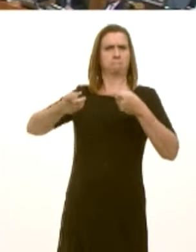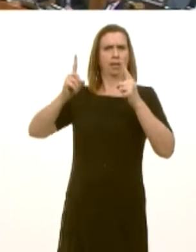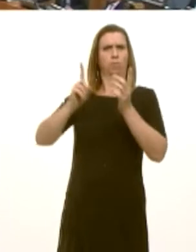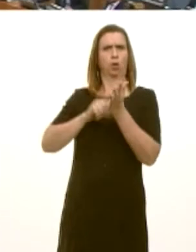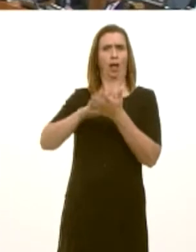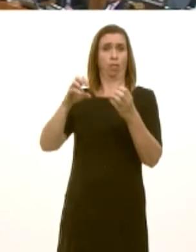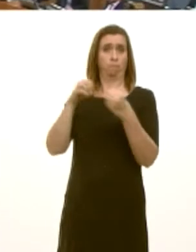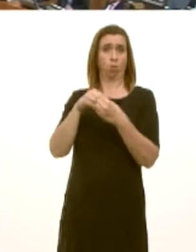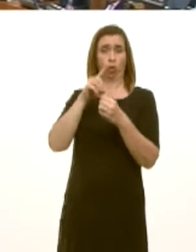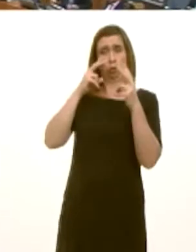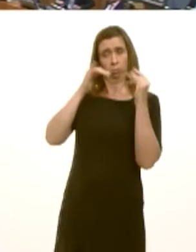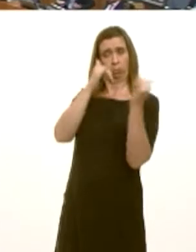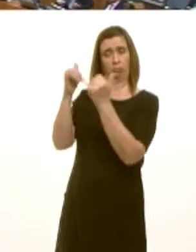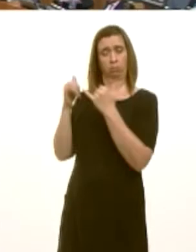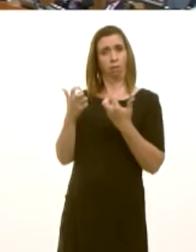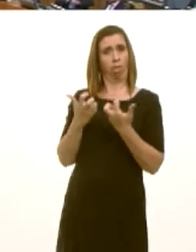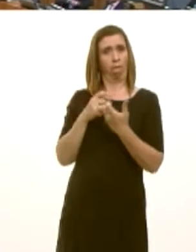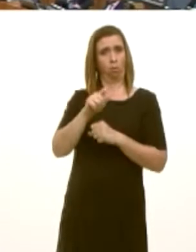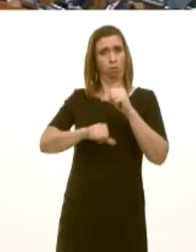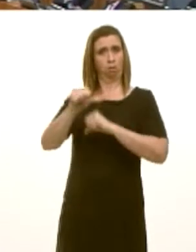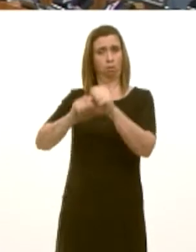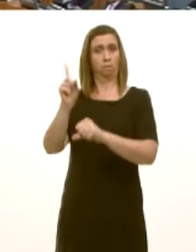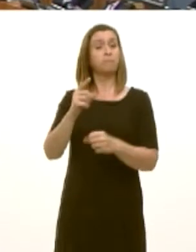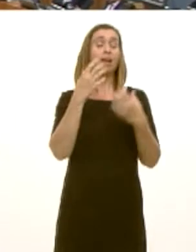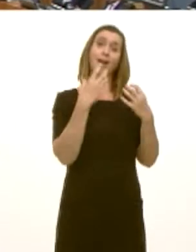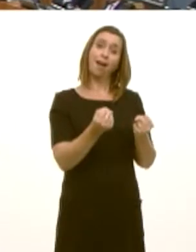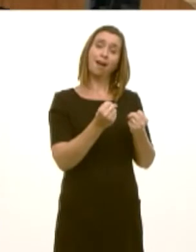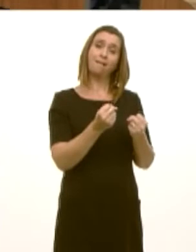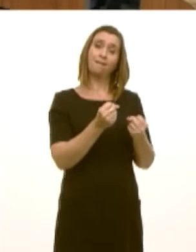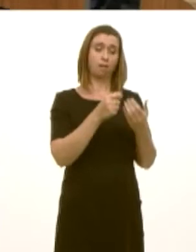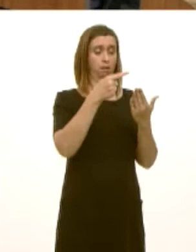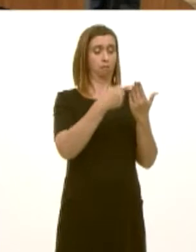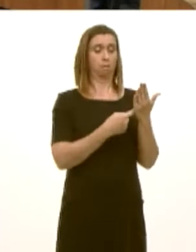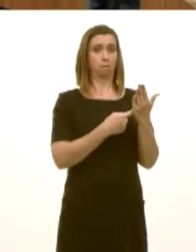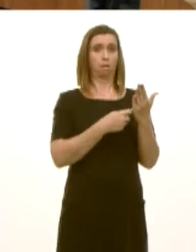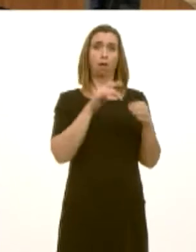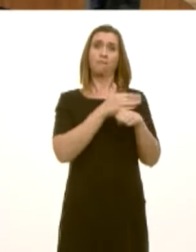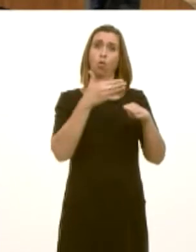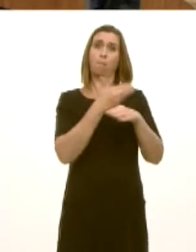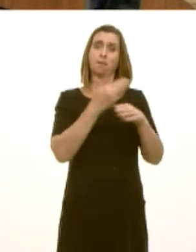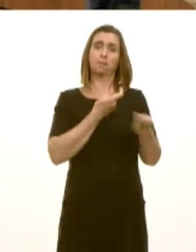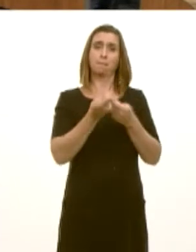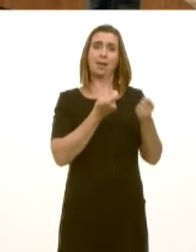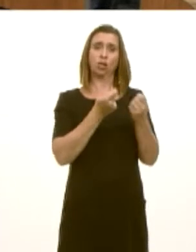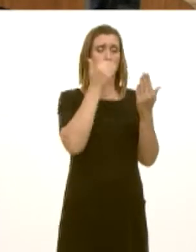They are held to account through an established performance management framework and other mechanisms. Angela Burns: Thank you, First Minister.